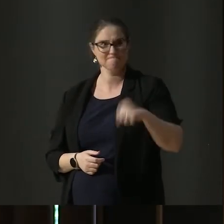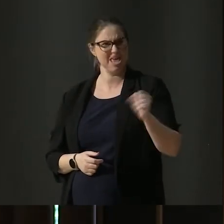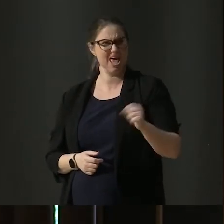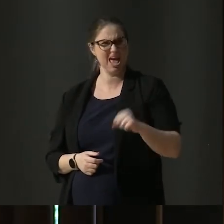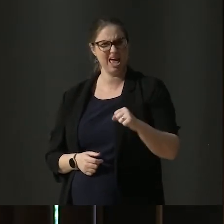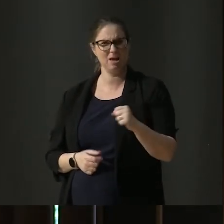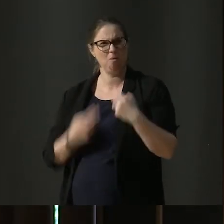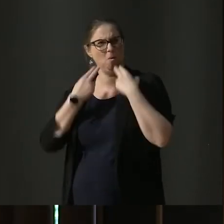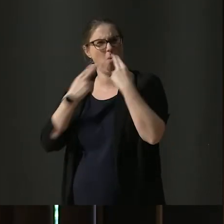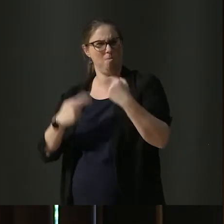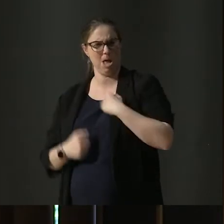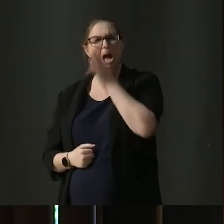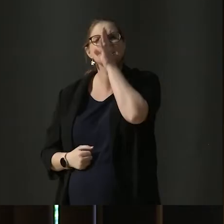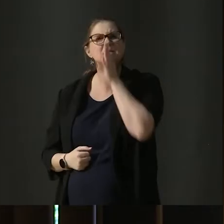Usually when I'm sad, I throw things.